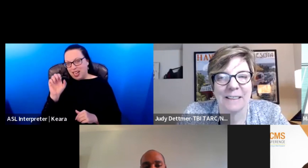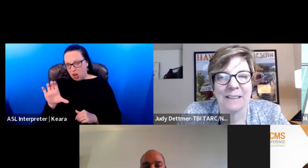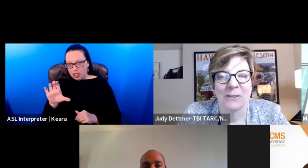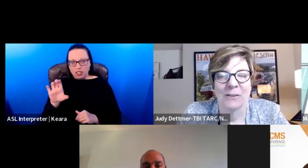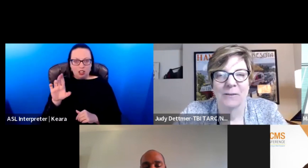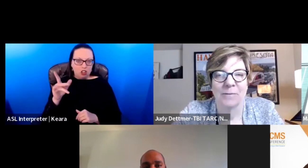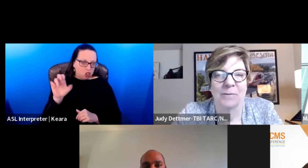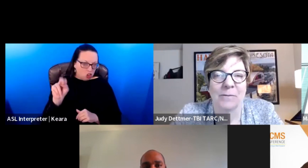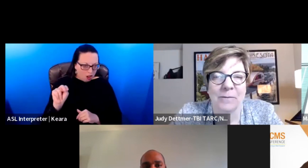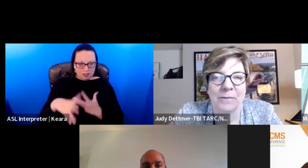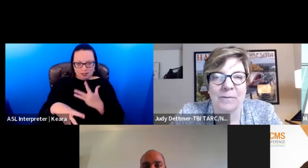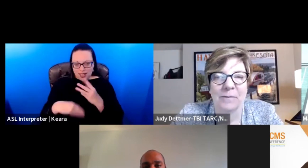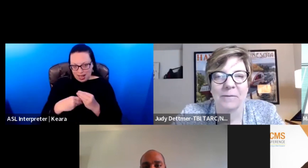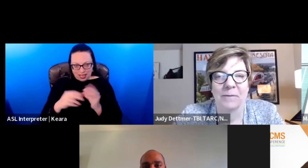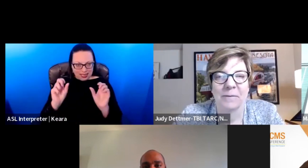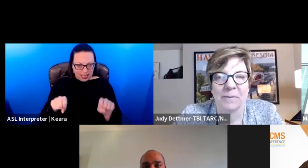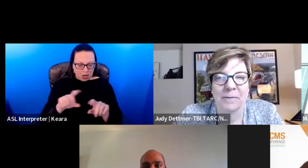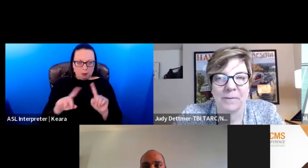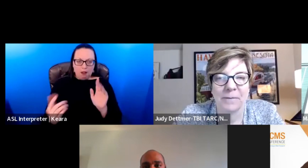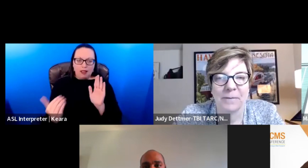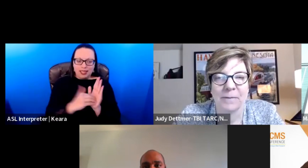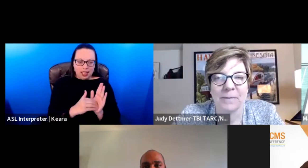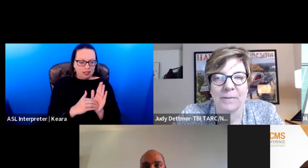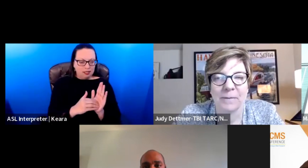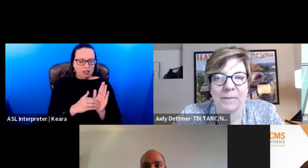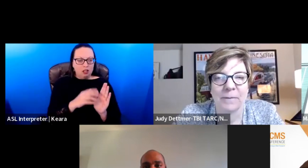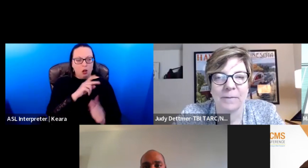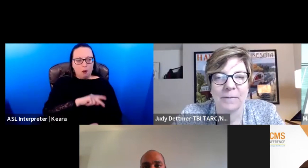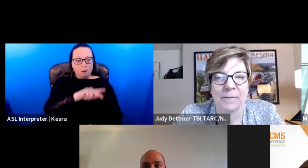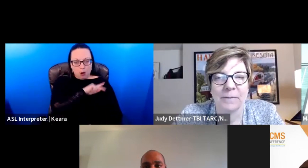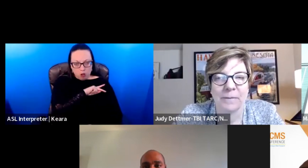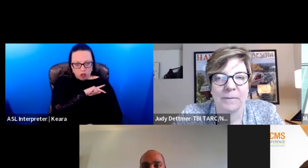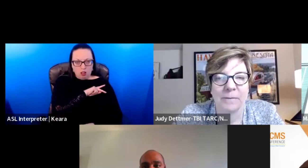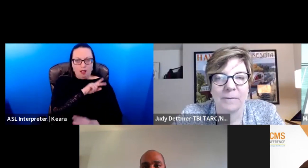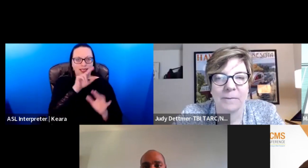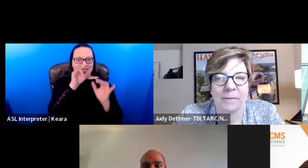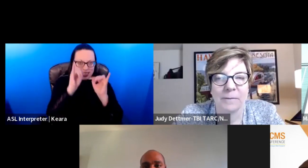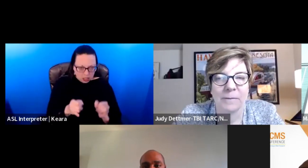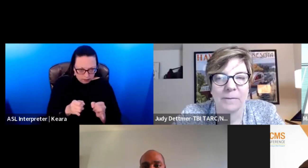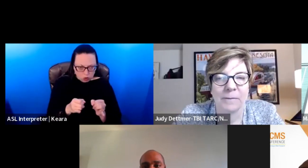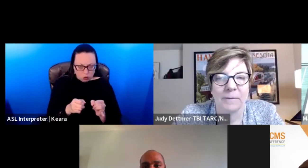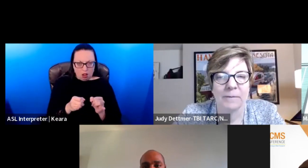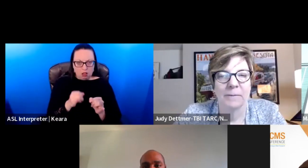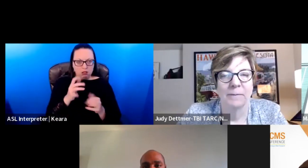in anybody else too. But you know, again, it personalized and individualized right like this should be the goal but in order